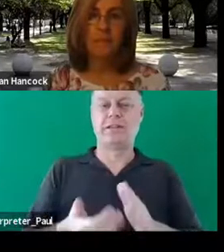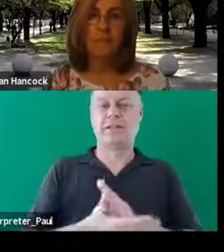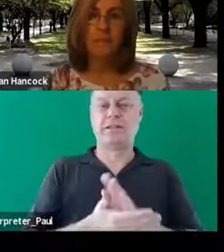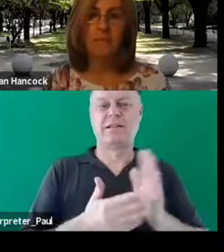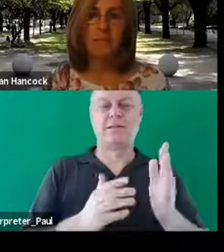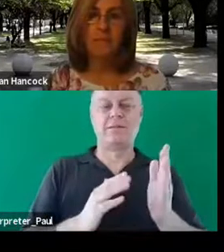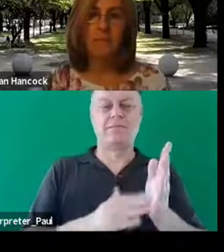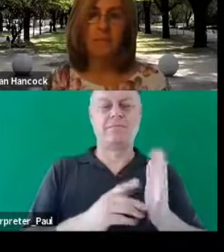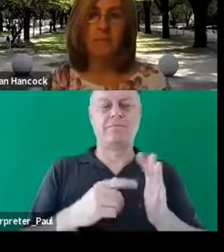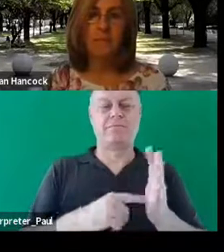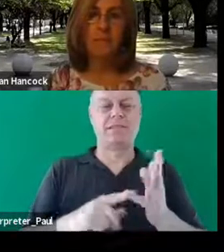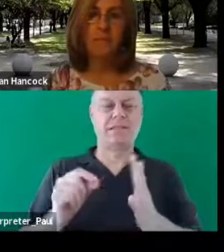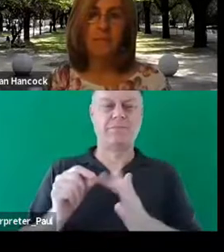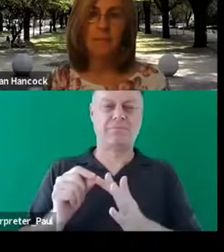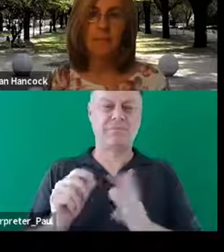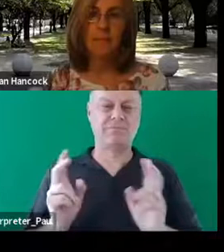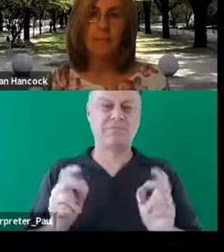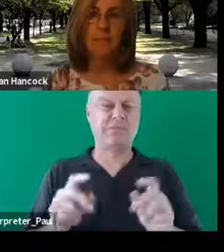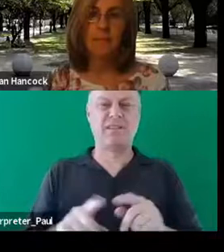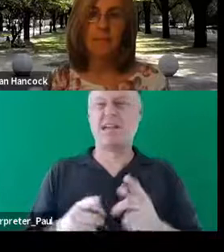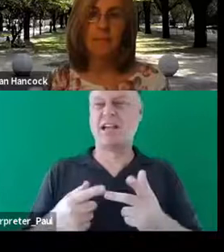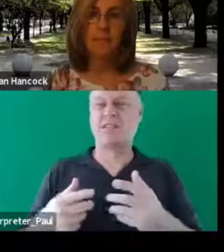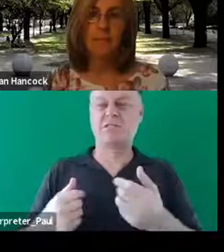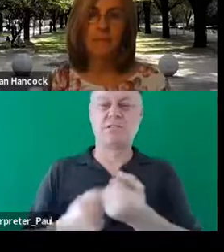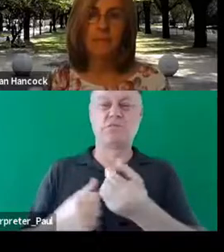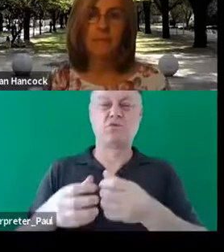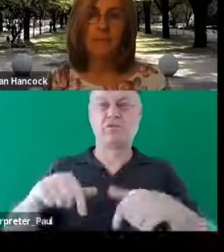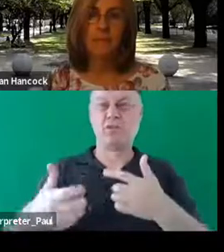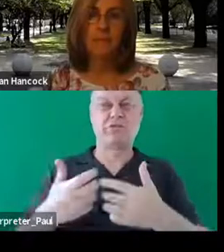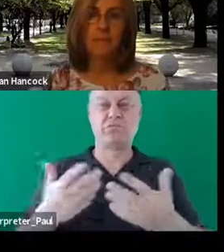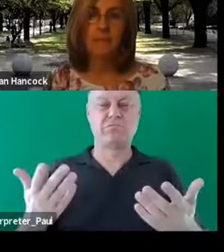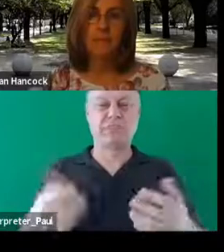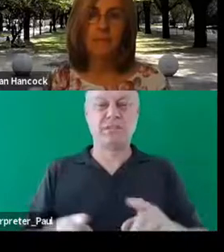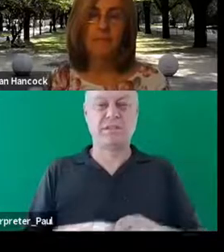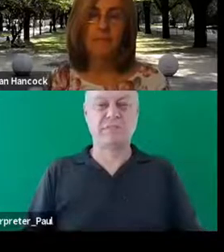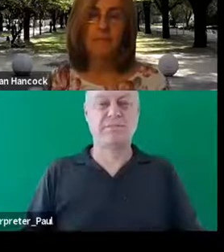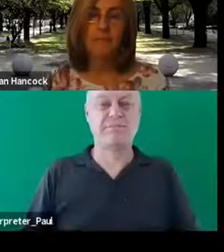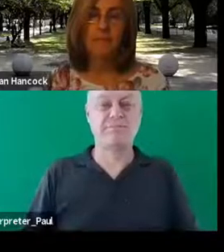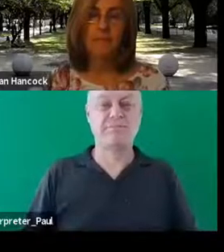so we operate like any other support group within our uni and they bid for money and were